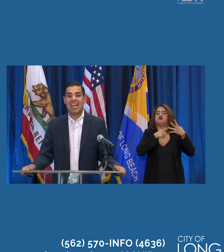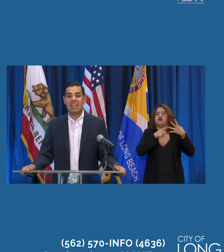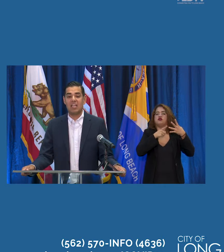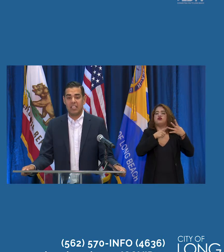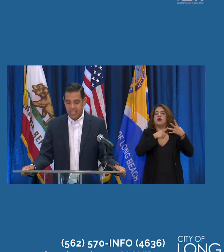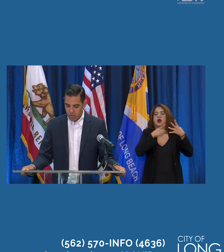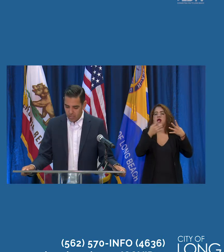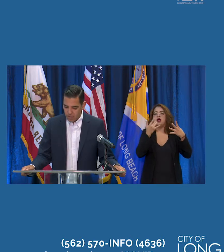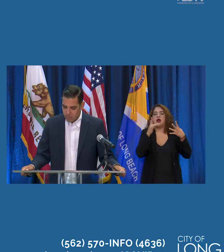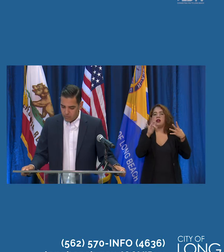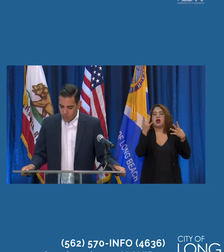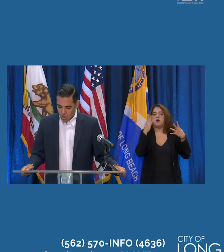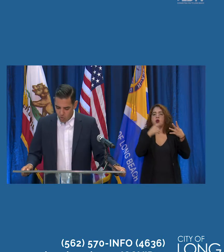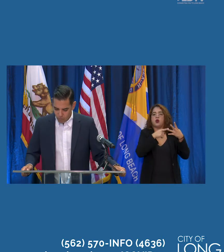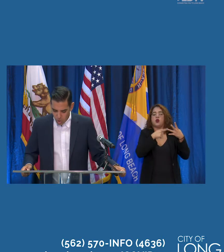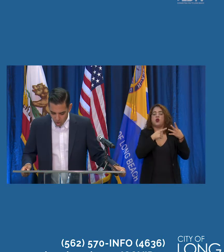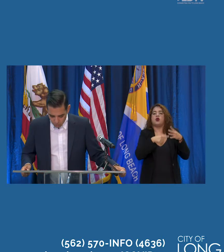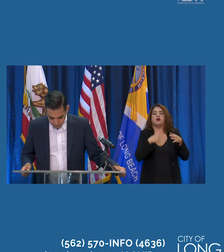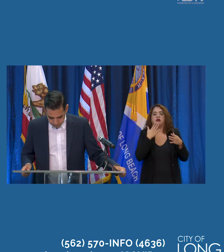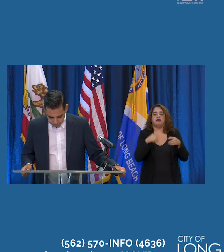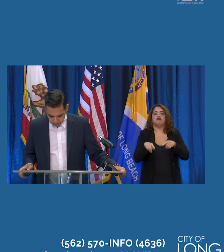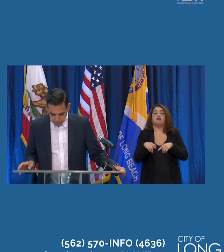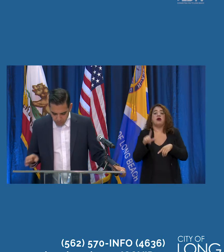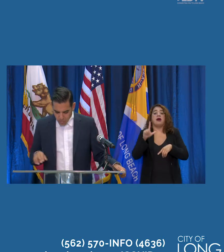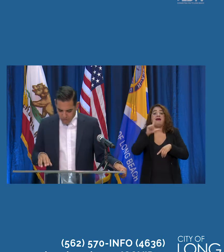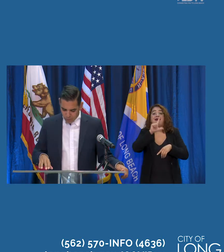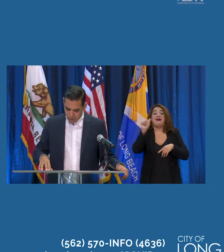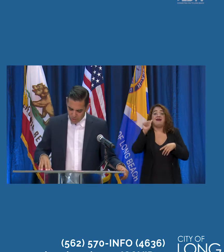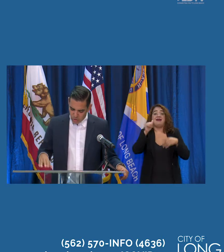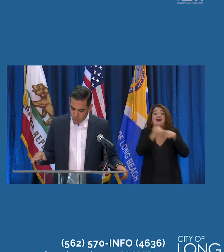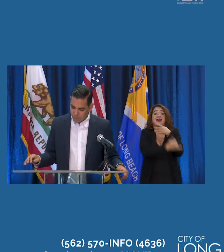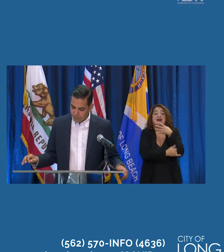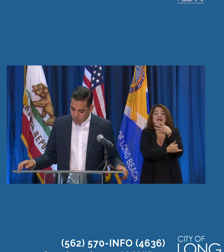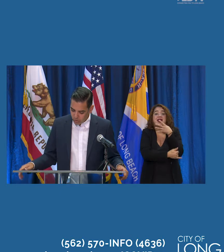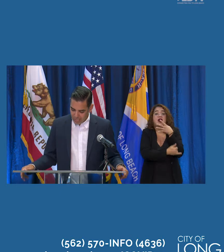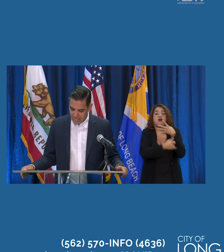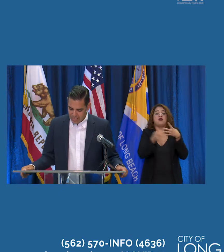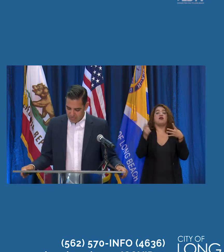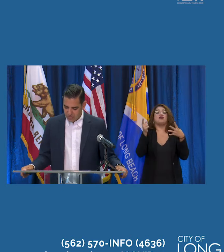and L.A county overall. If you look at the dark blue line is the